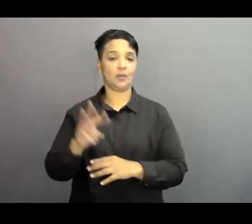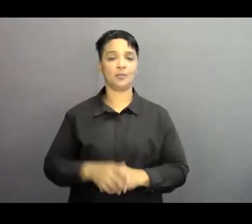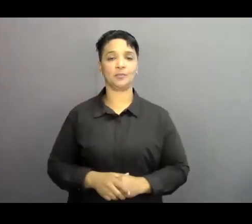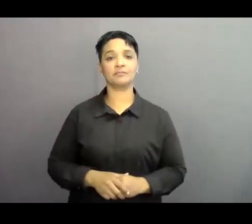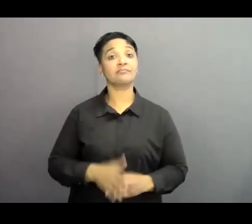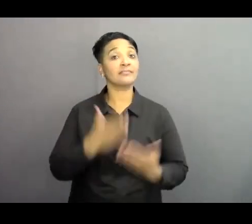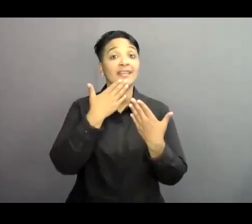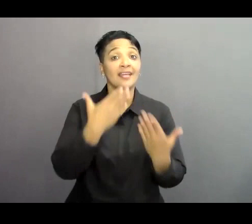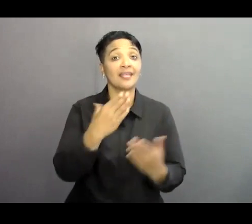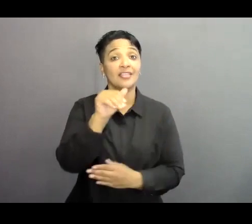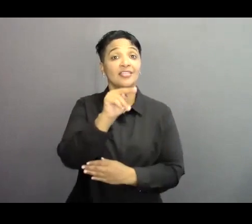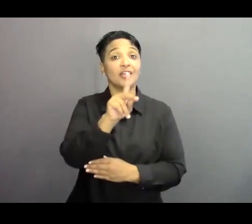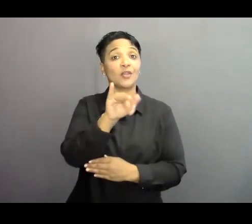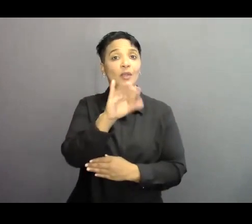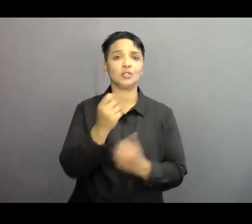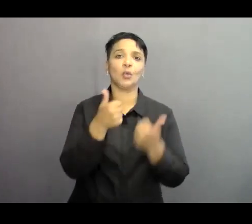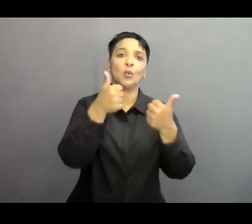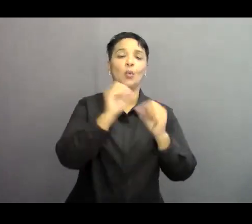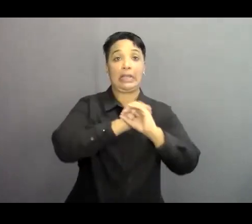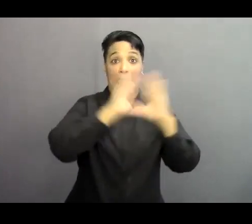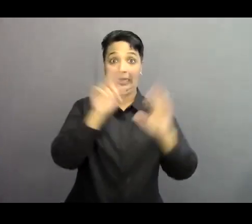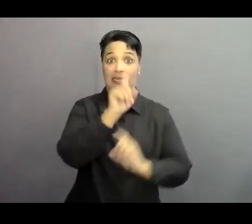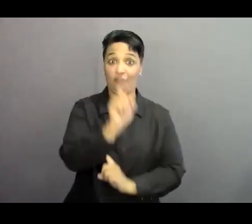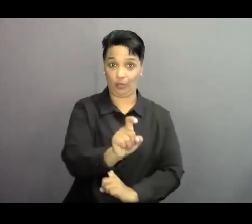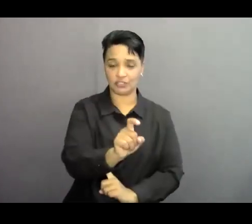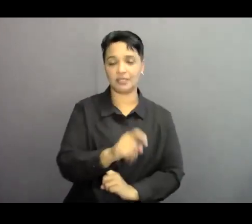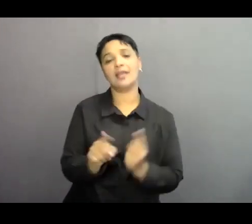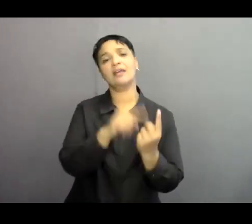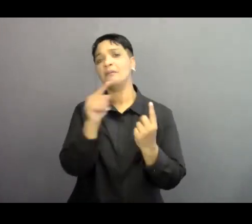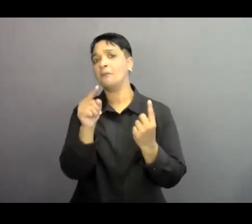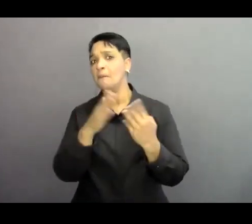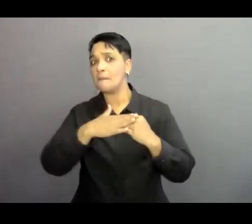That's a good clarifying question. Any more questions before we go into our breakout groups?